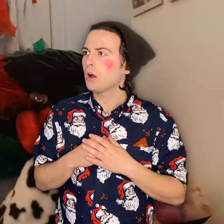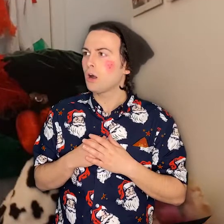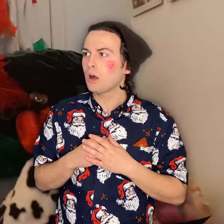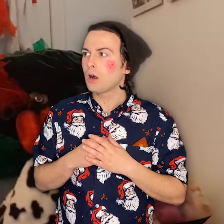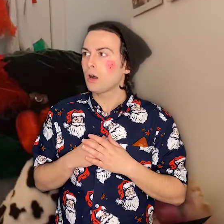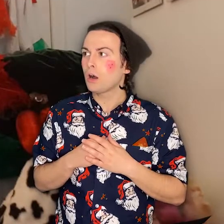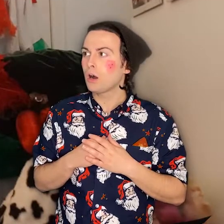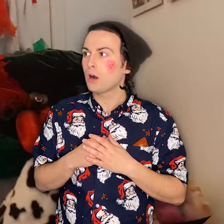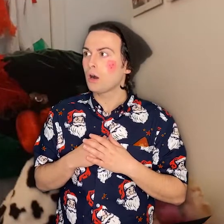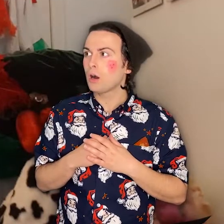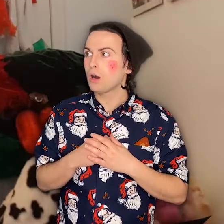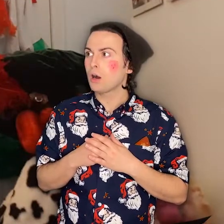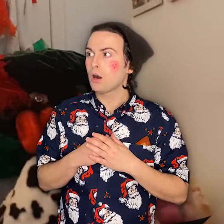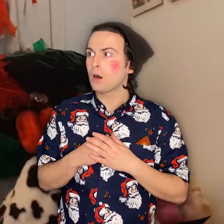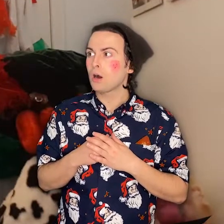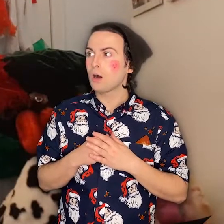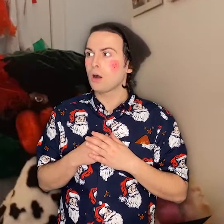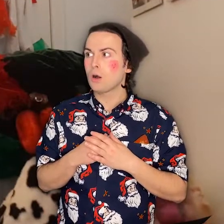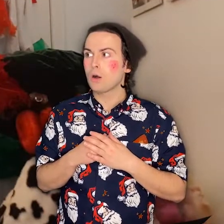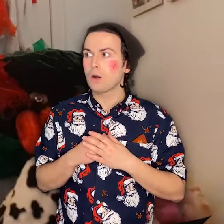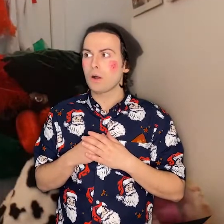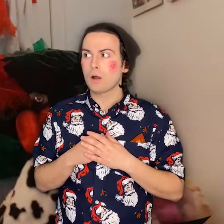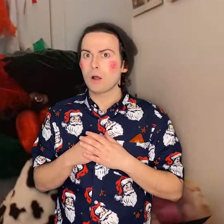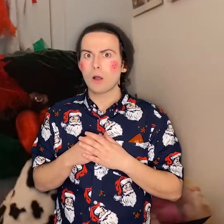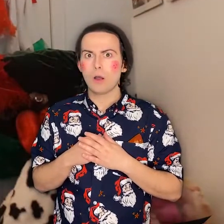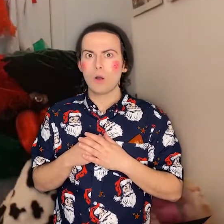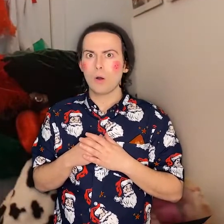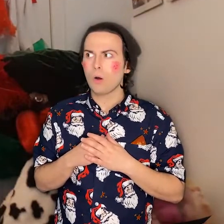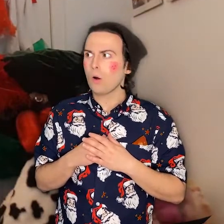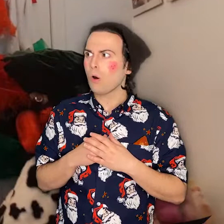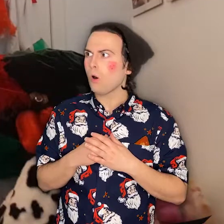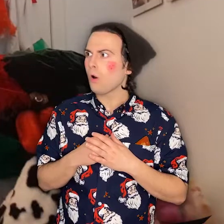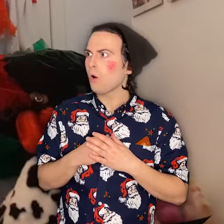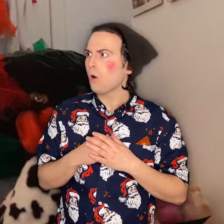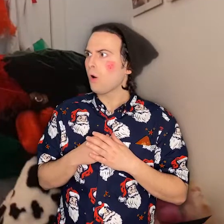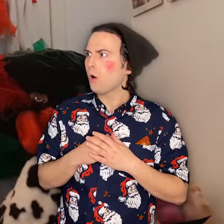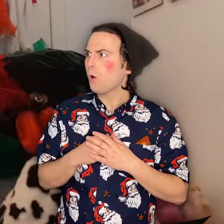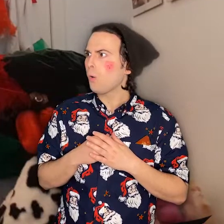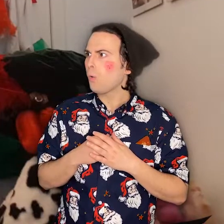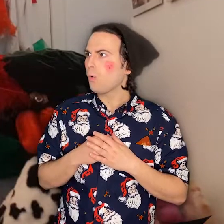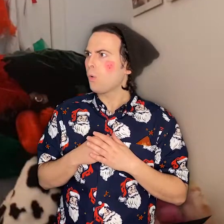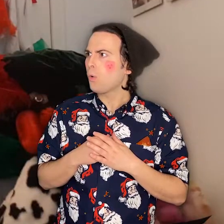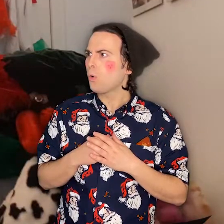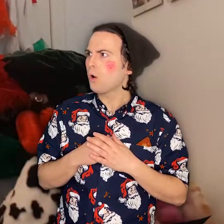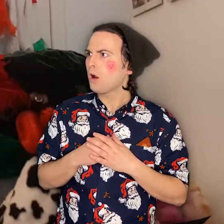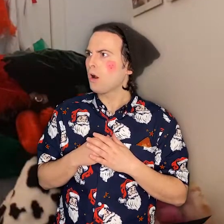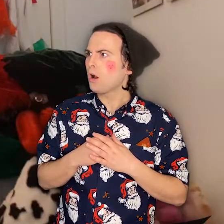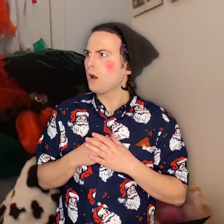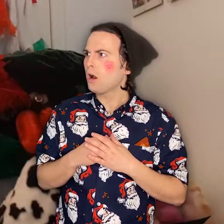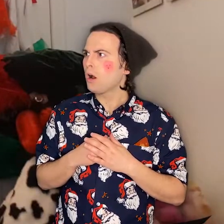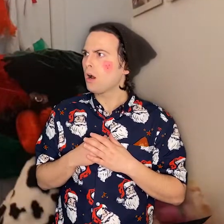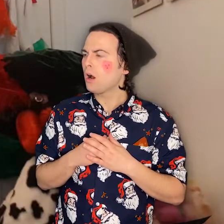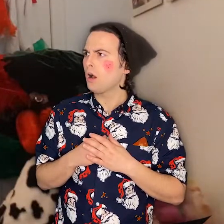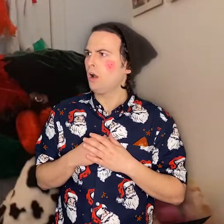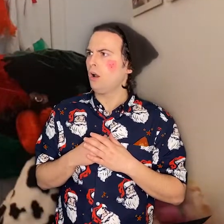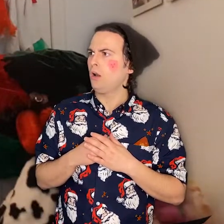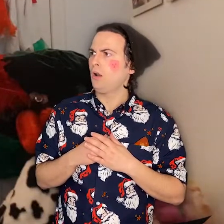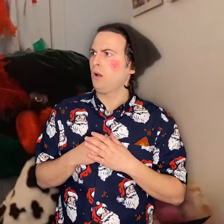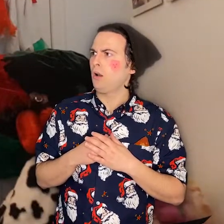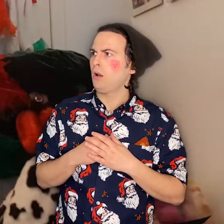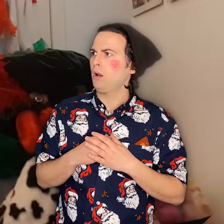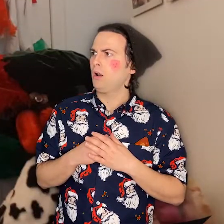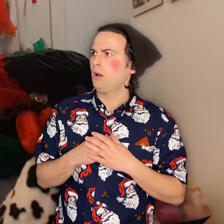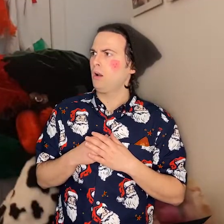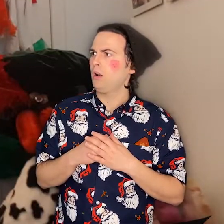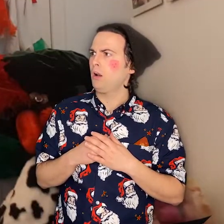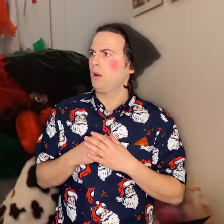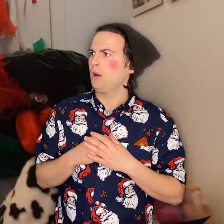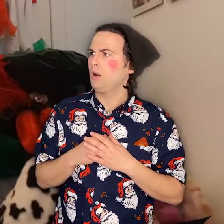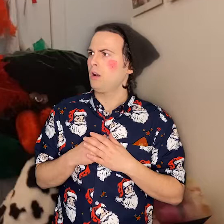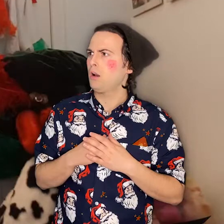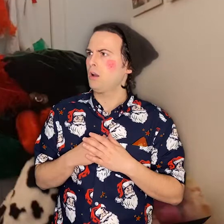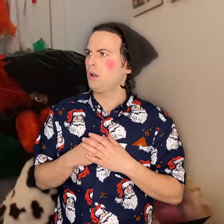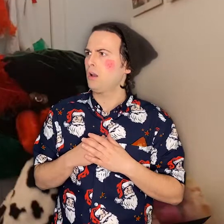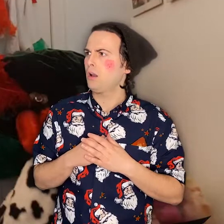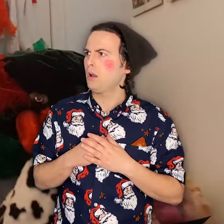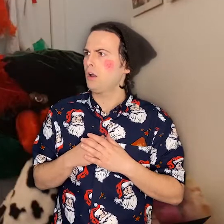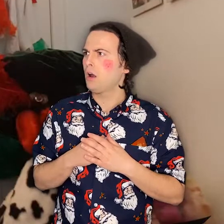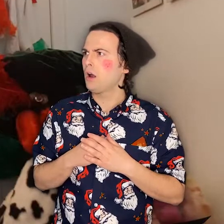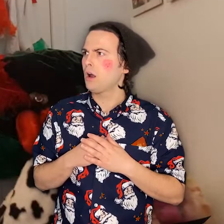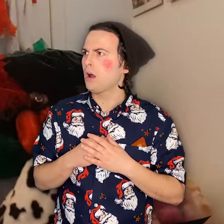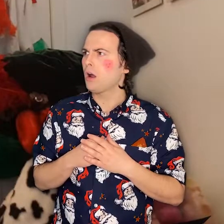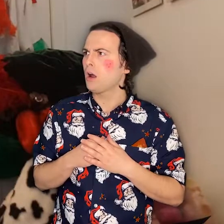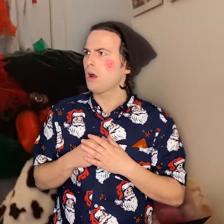It was terrifying, she started showing up everywhere. Every time I looked in the mirror, there she was lurking behind me.